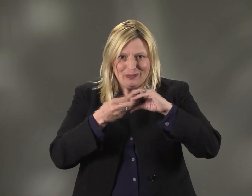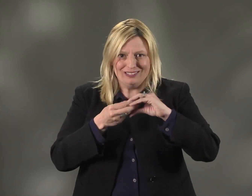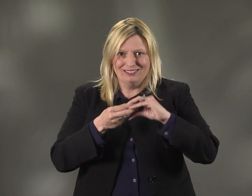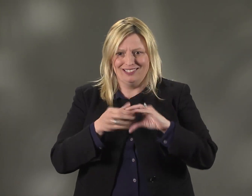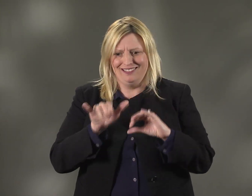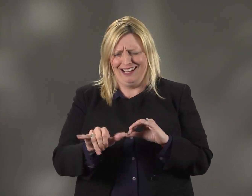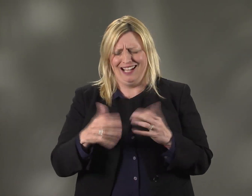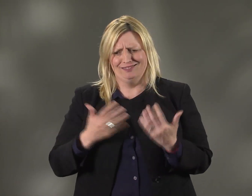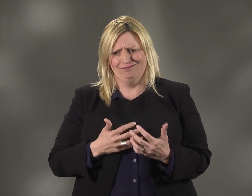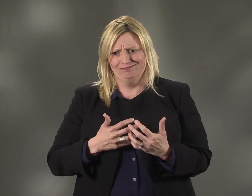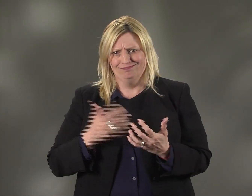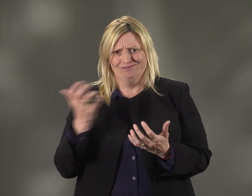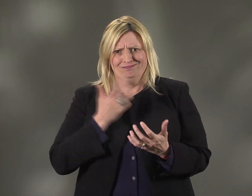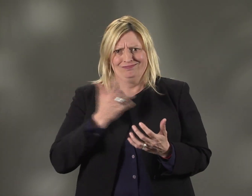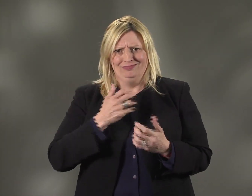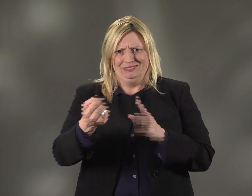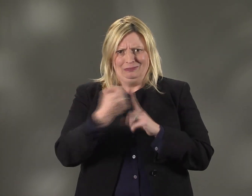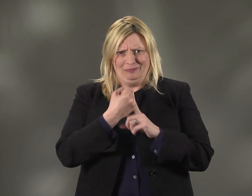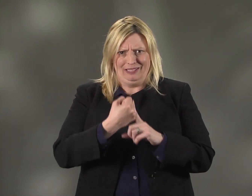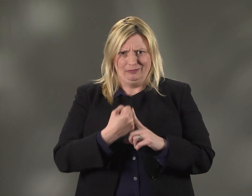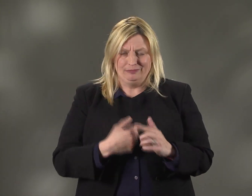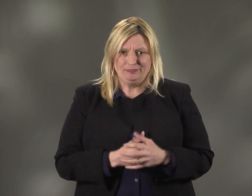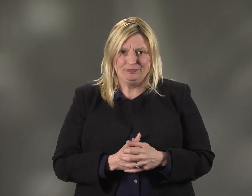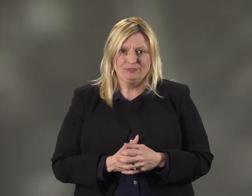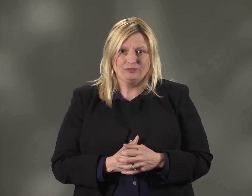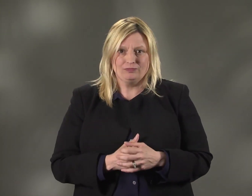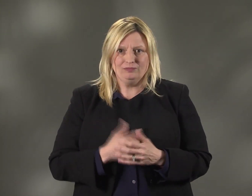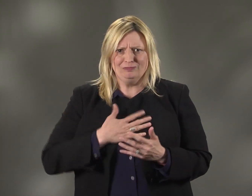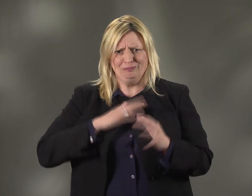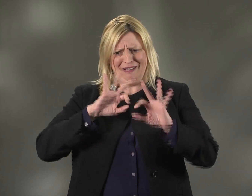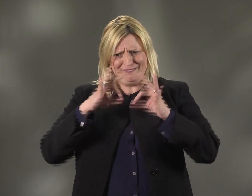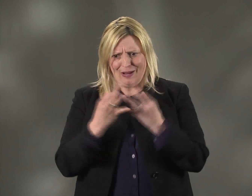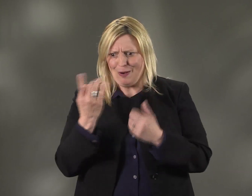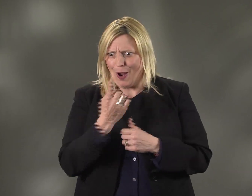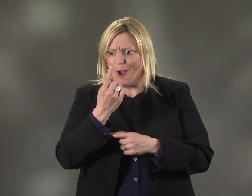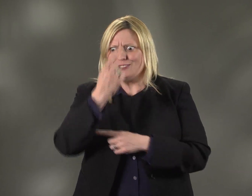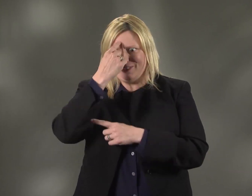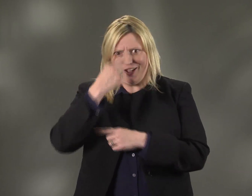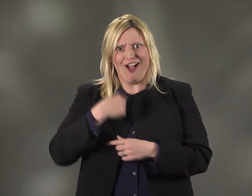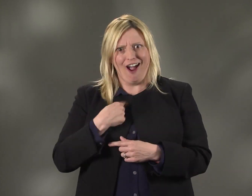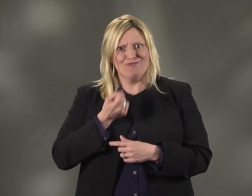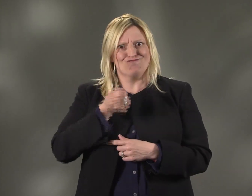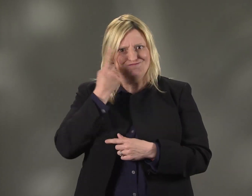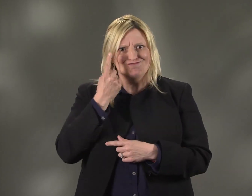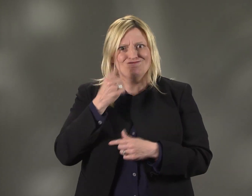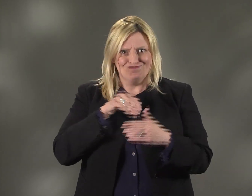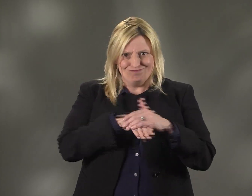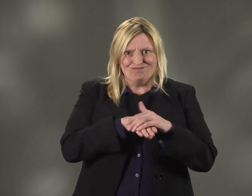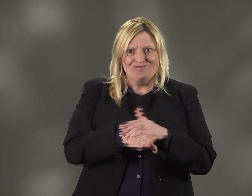to stories that were shared impacted me. My family always thought I knew this story